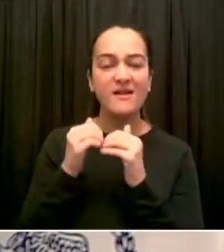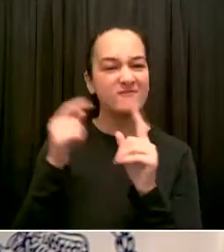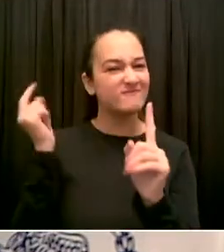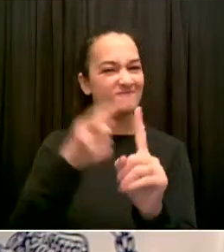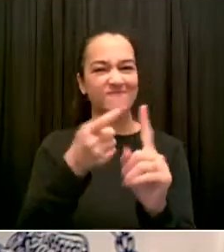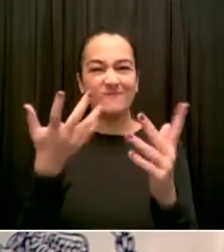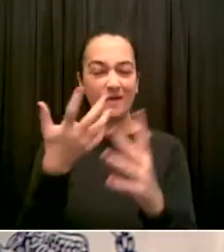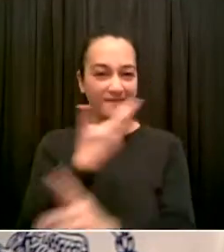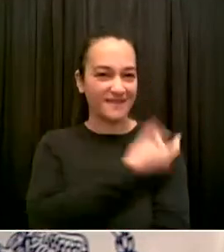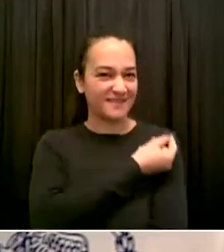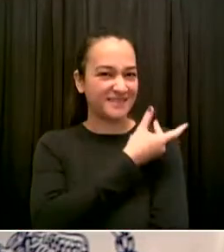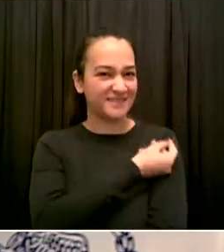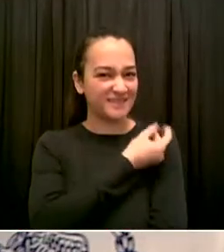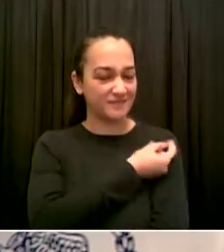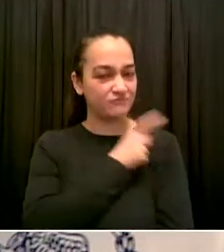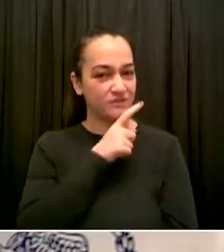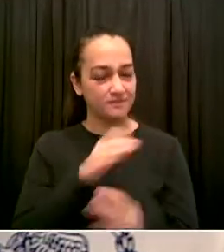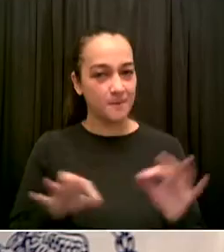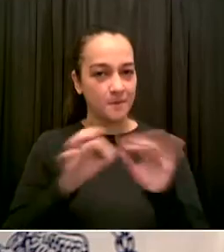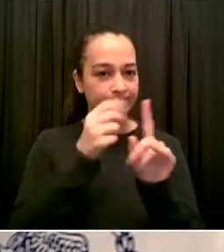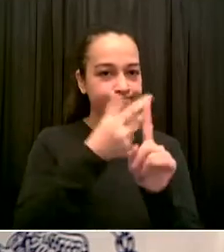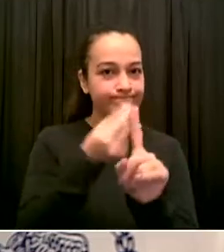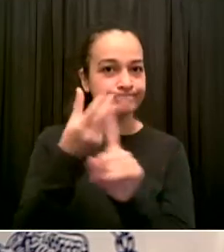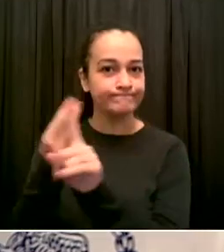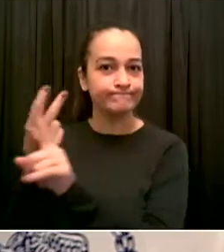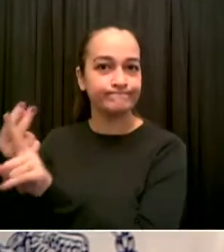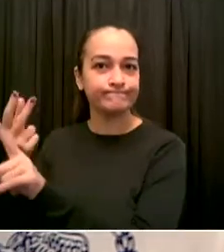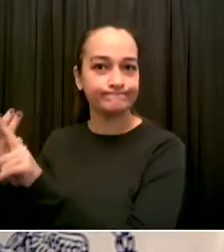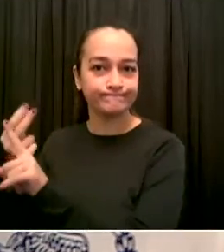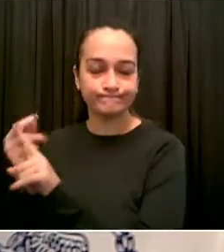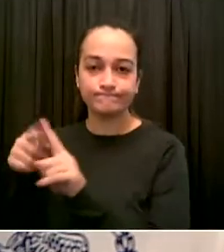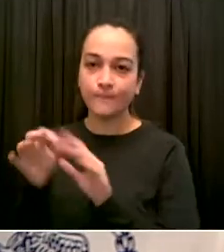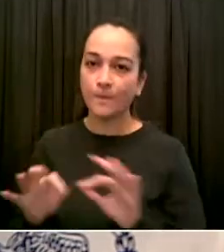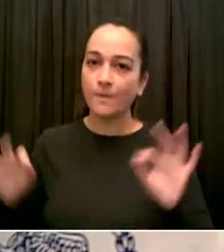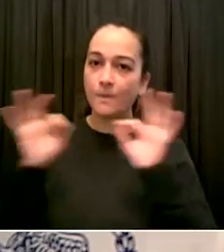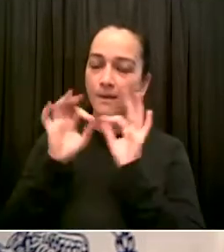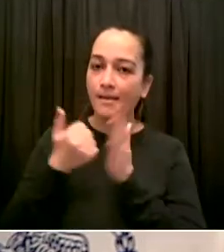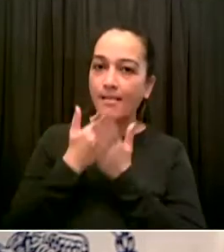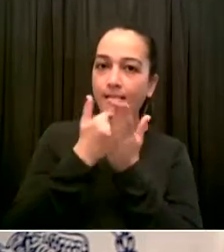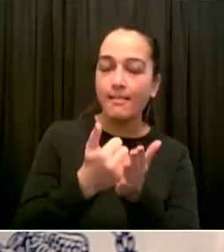IT IN NEW YORK CITY IS BECAUSE WE HAVE AMAZING VACCINATION